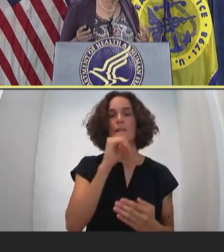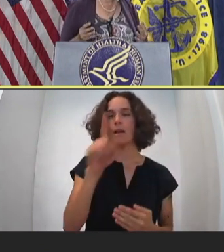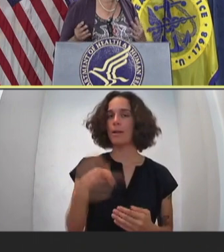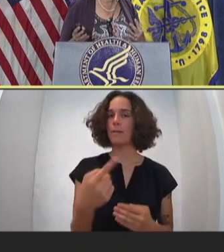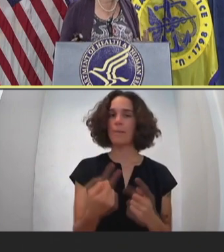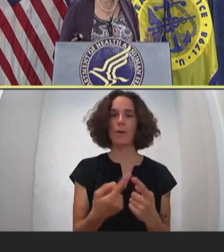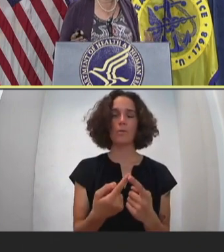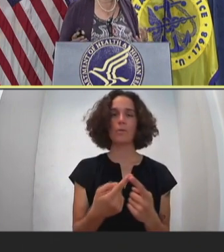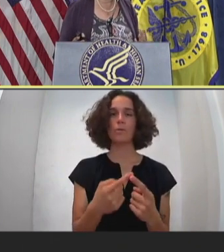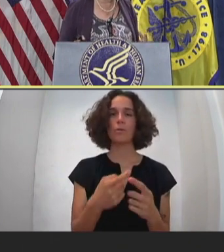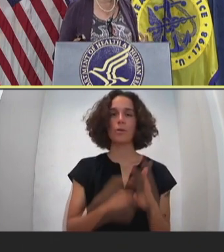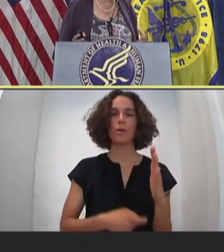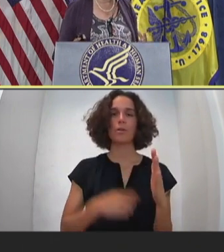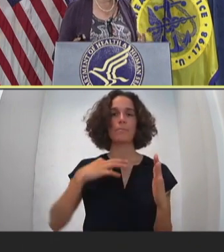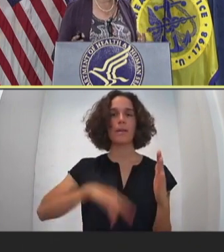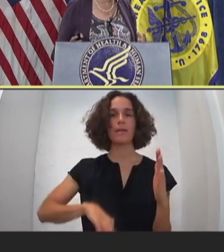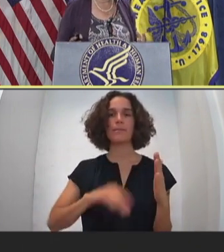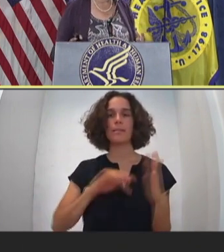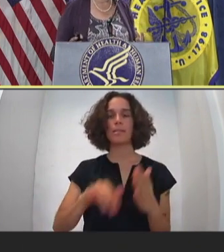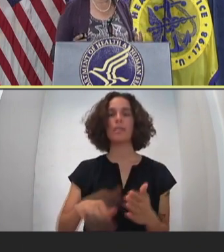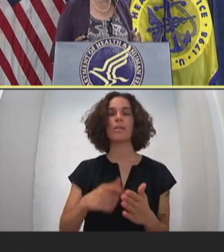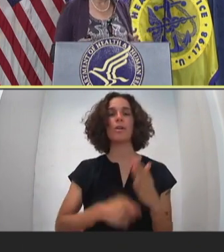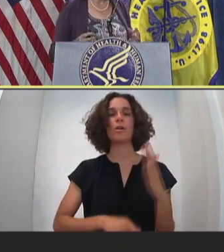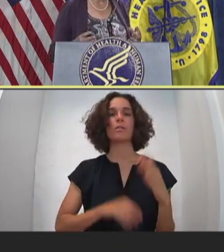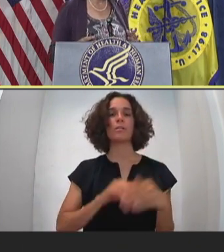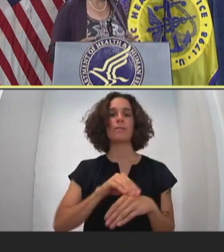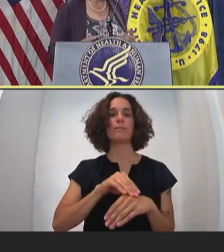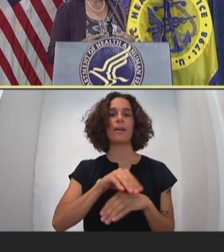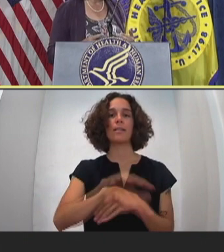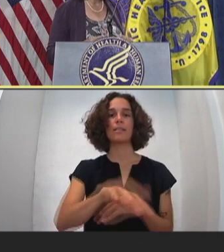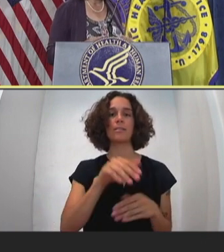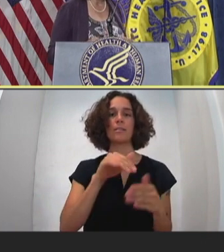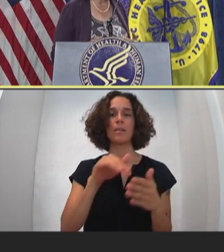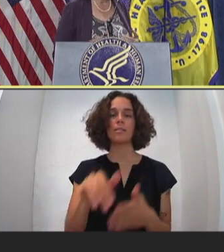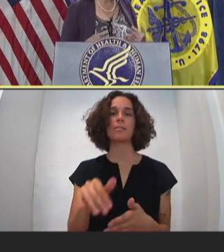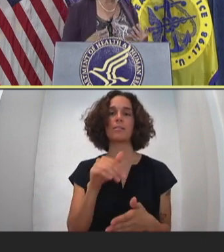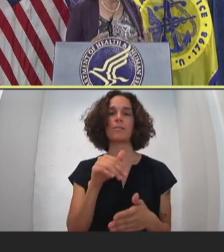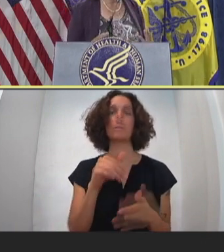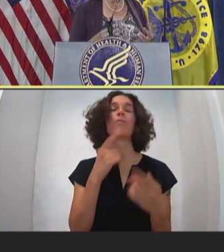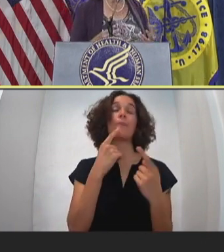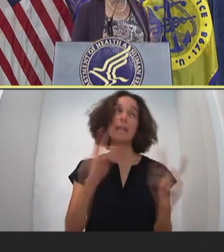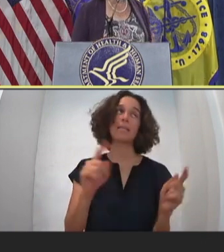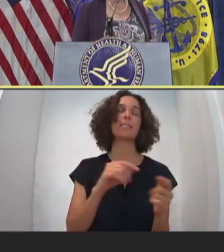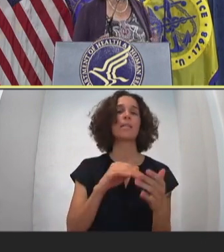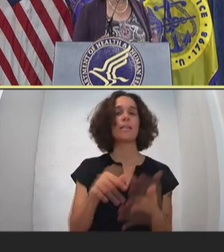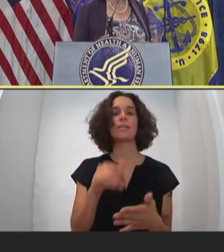studies or cost effectiveness studies, but really establishing what is the broader value